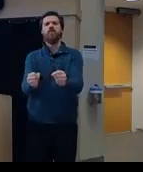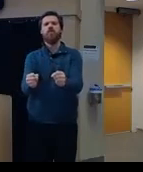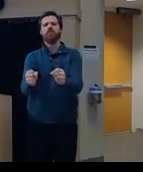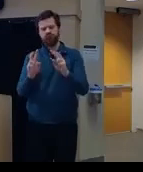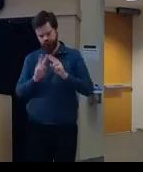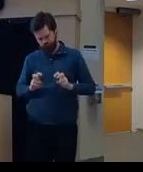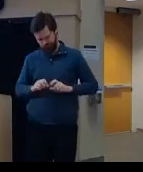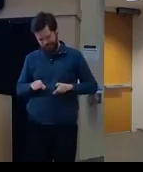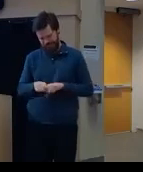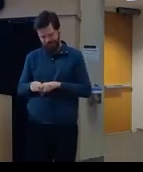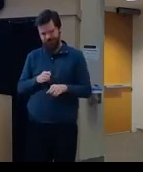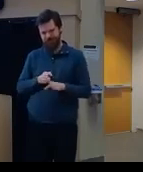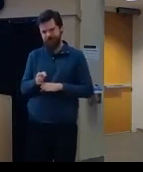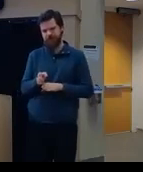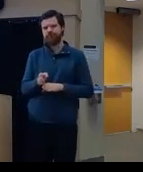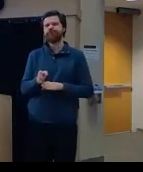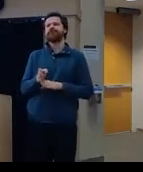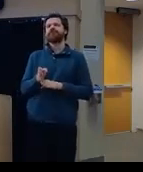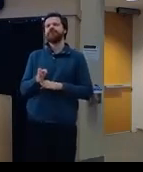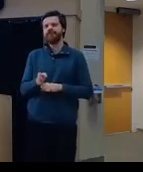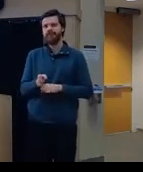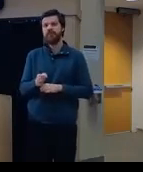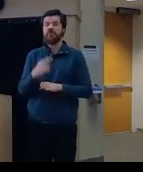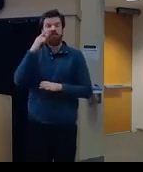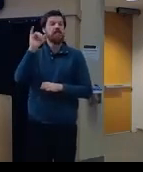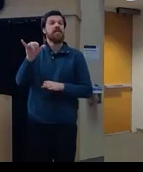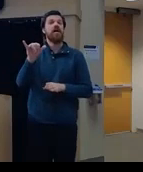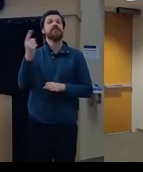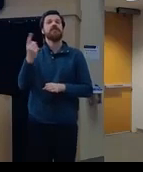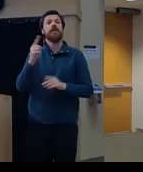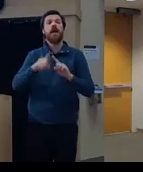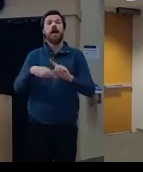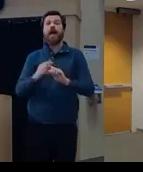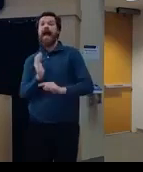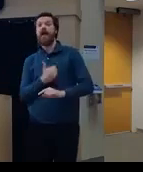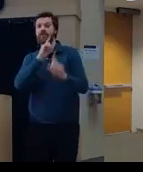as a discipline I I think so there's something to be said about our response as a discipline